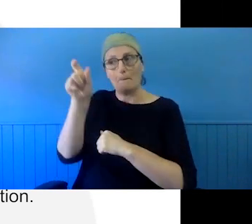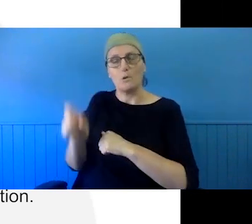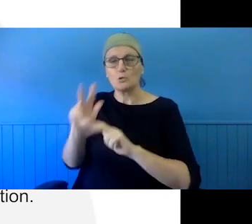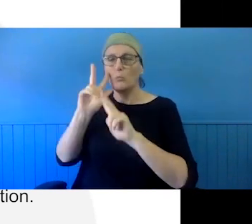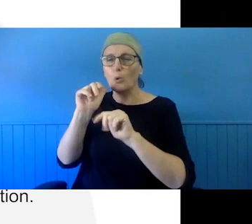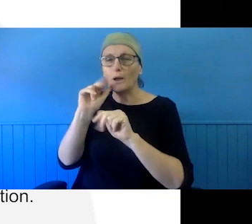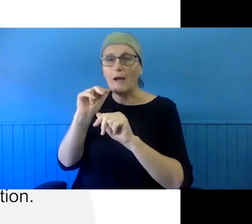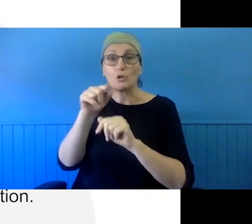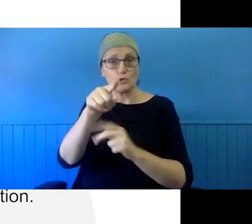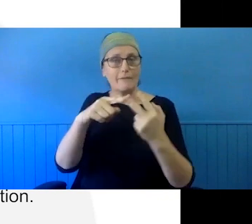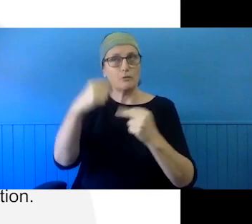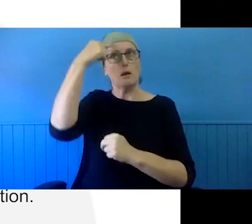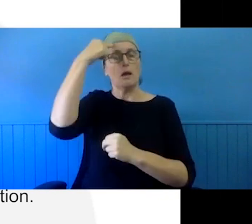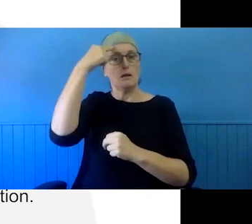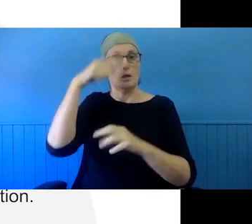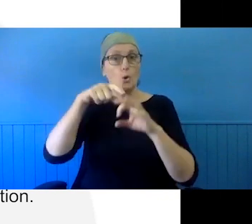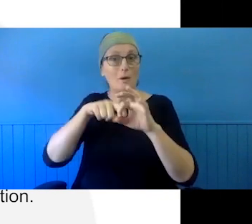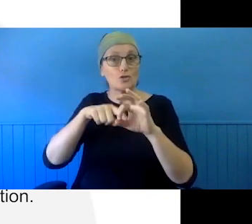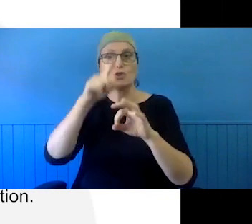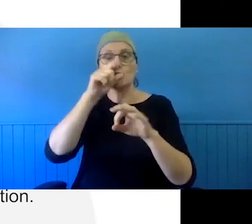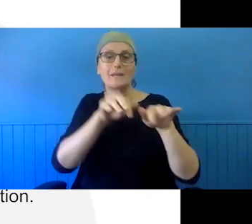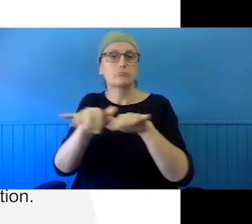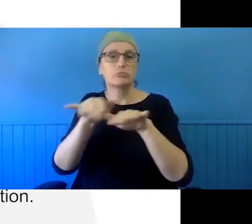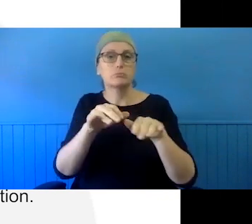of our screen. We'll do our best to get in touch with everybody but, if